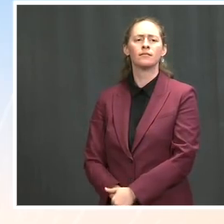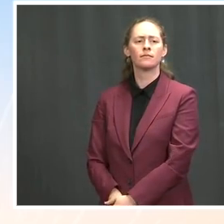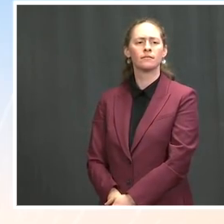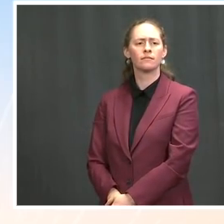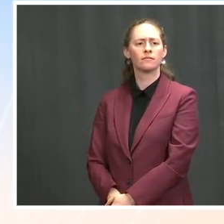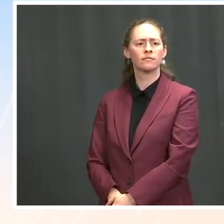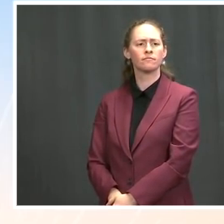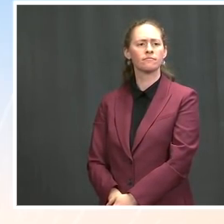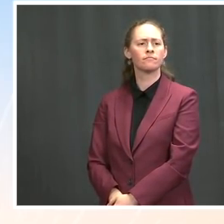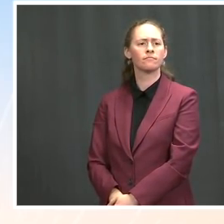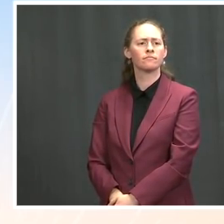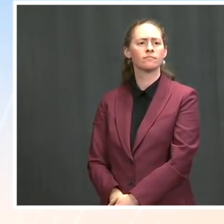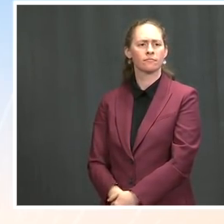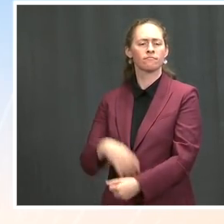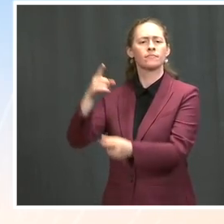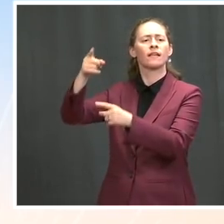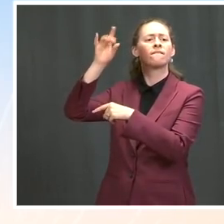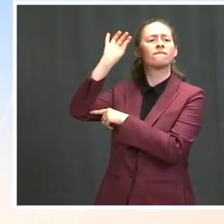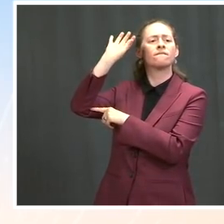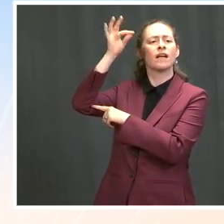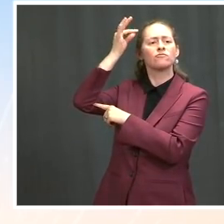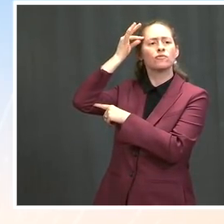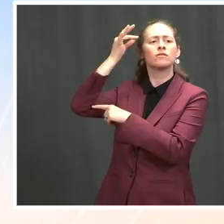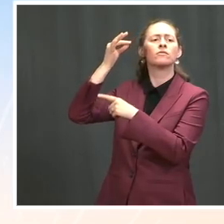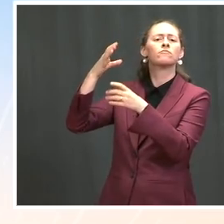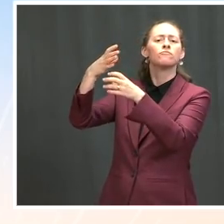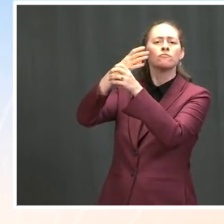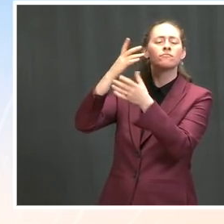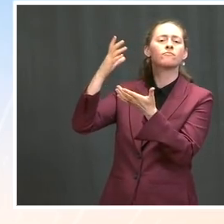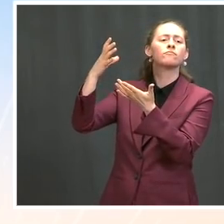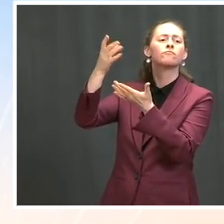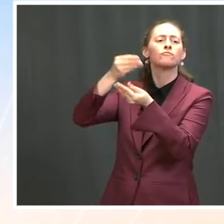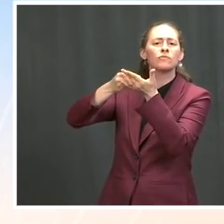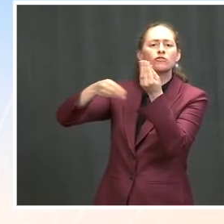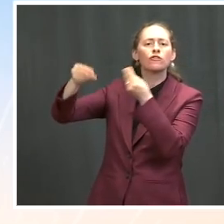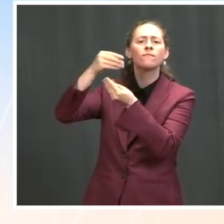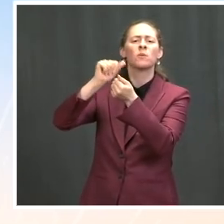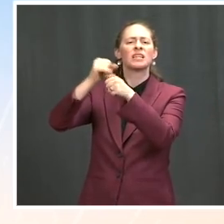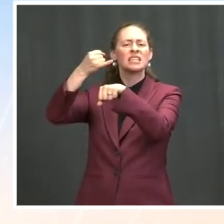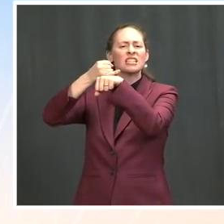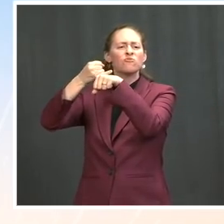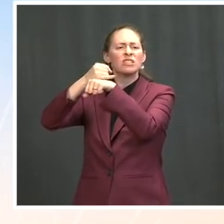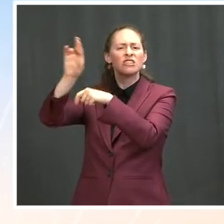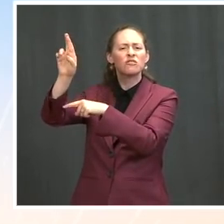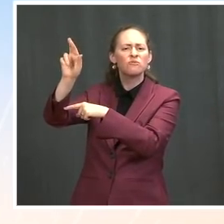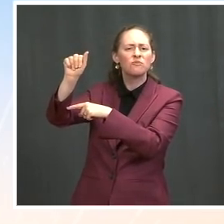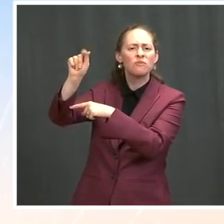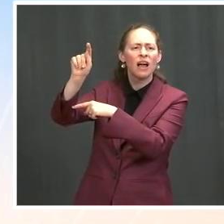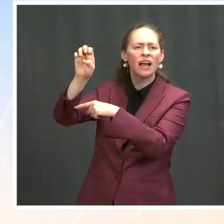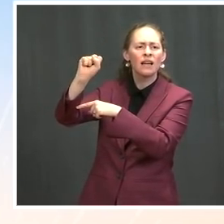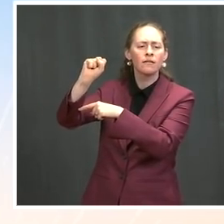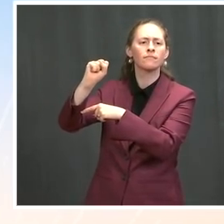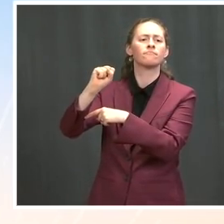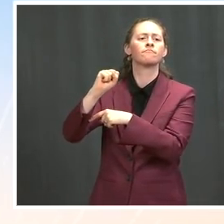signaling interest rate hikes to the role that meme stocks are playing in financial stability.